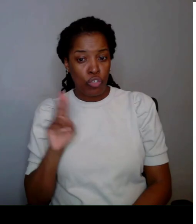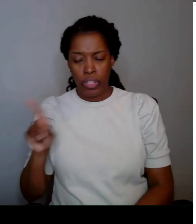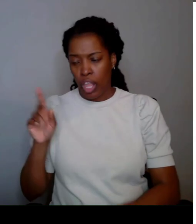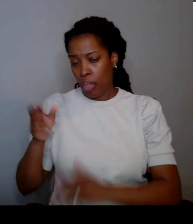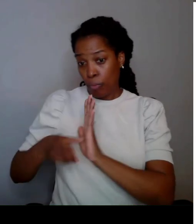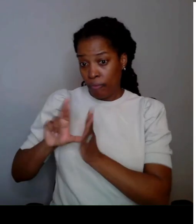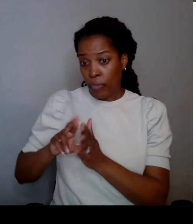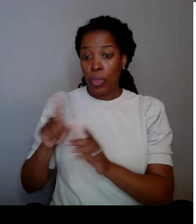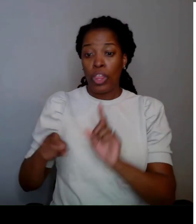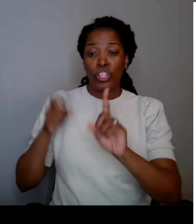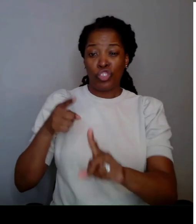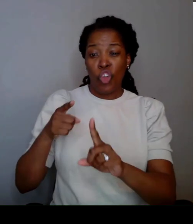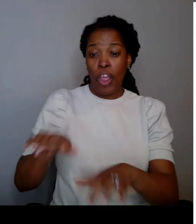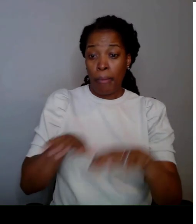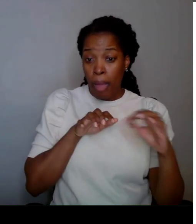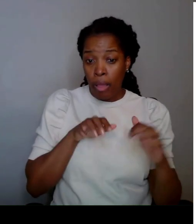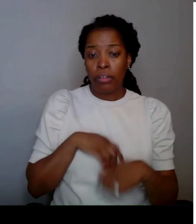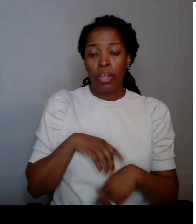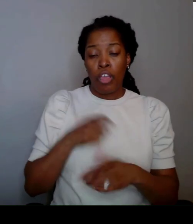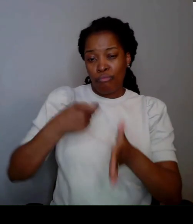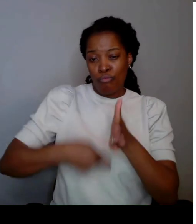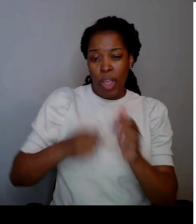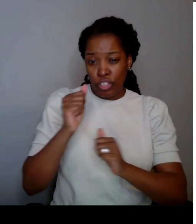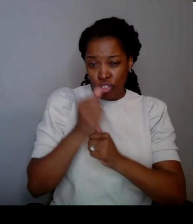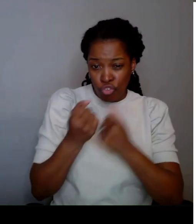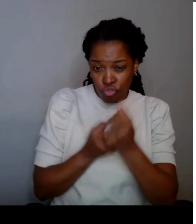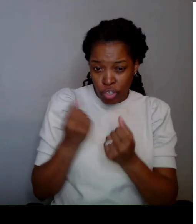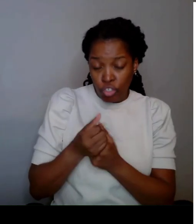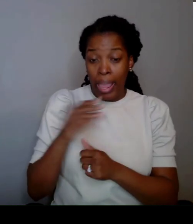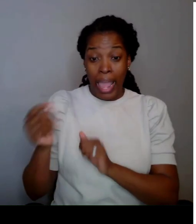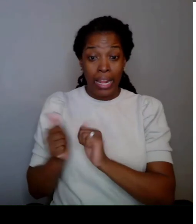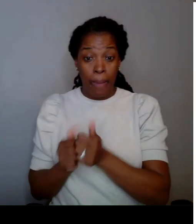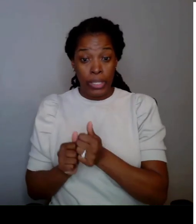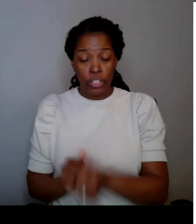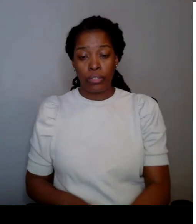The feasibility tools showed strong potential for sustainability and Jordan's